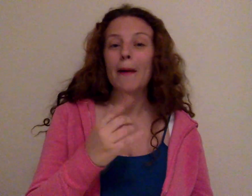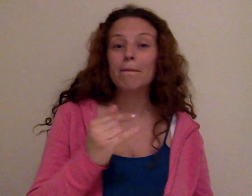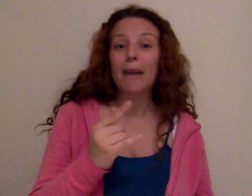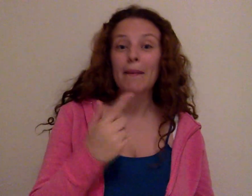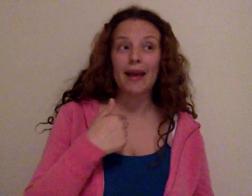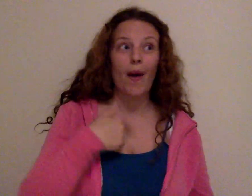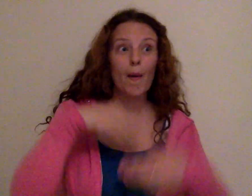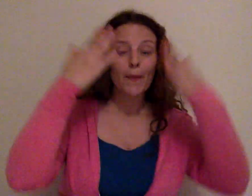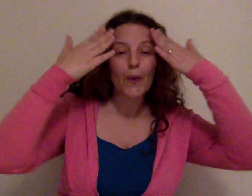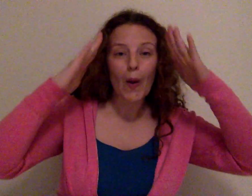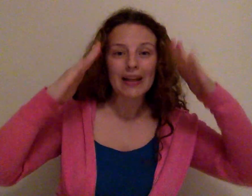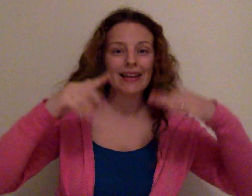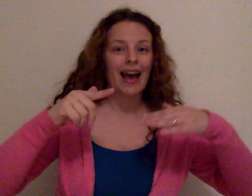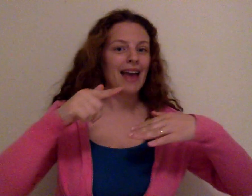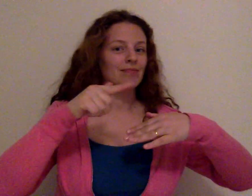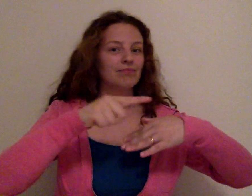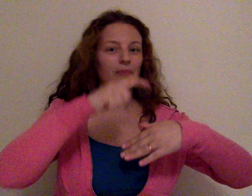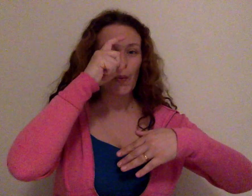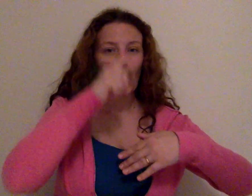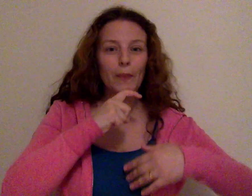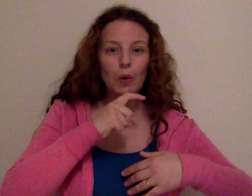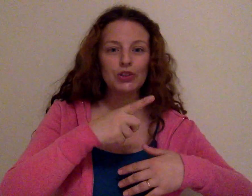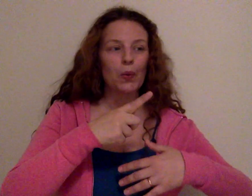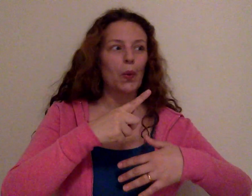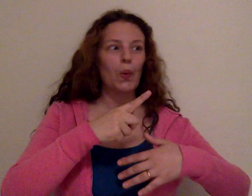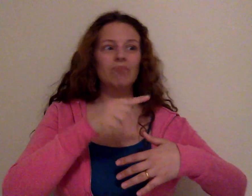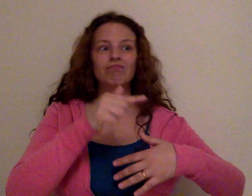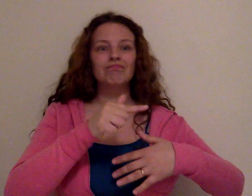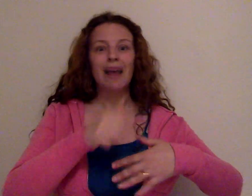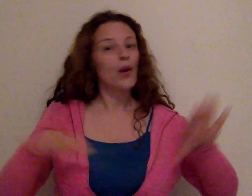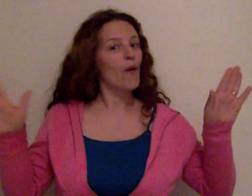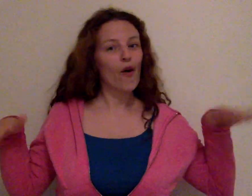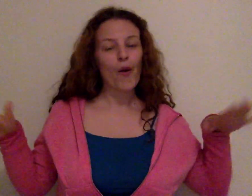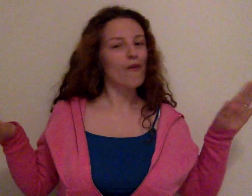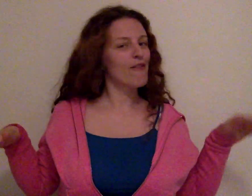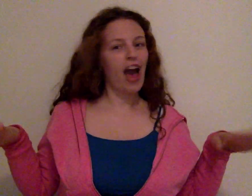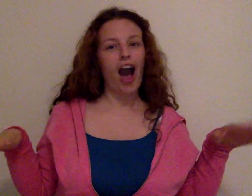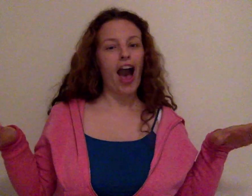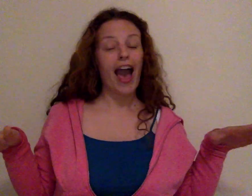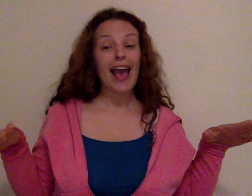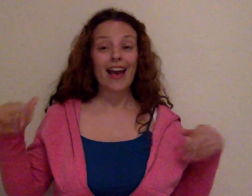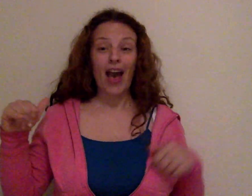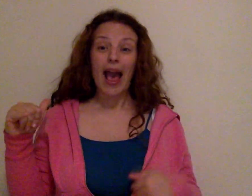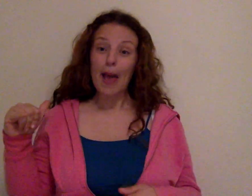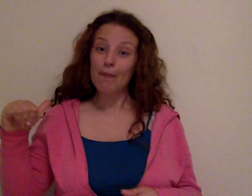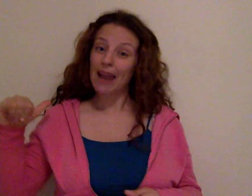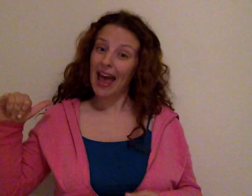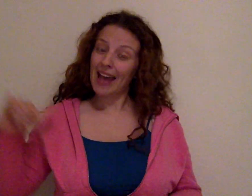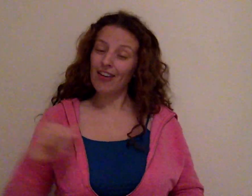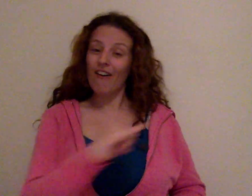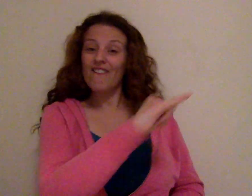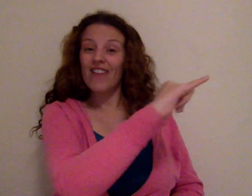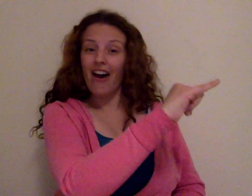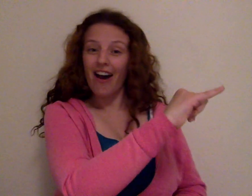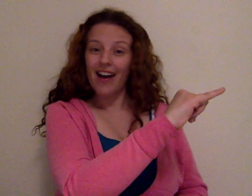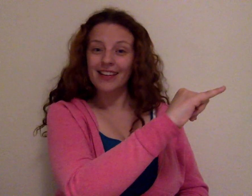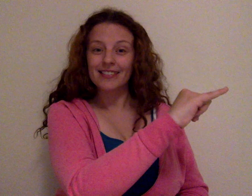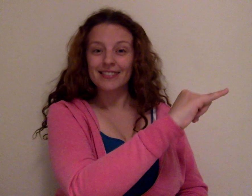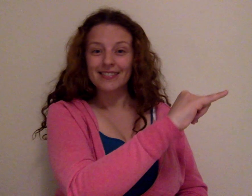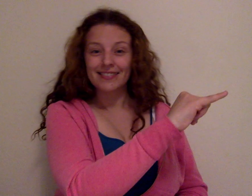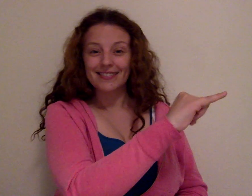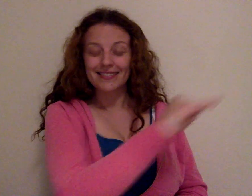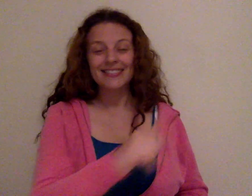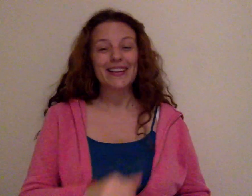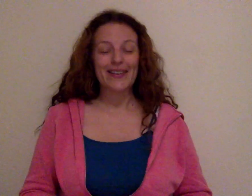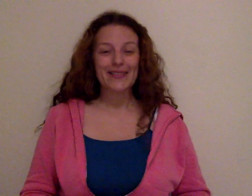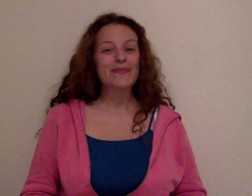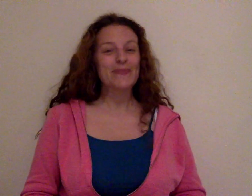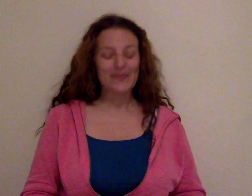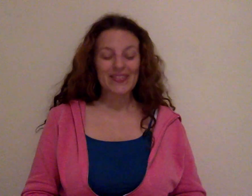But maybe I'm going on holiday to Portugal, it wouldn't be signed like this, rather fly as in the sign for aeroplane.